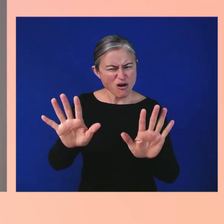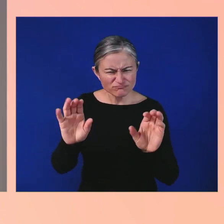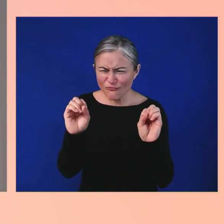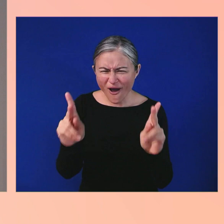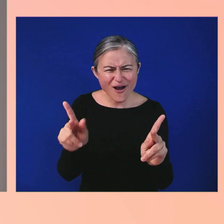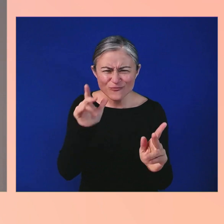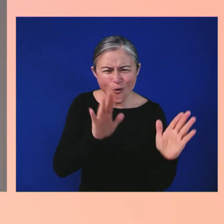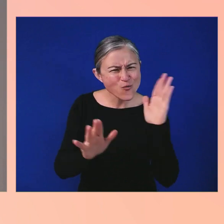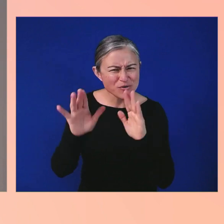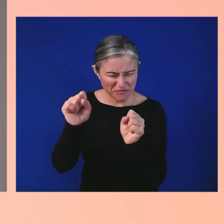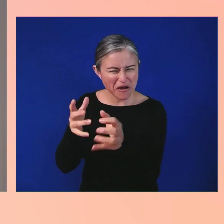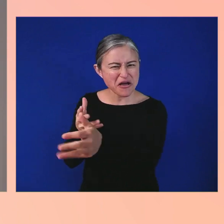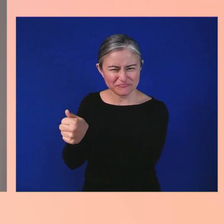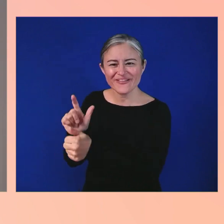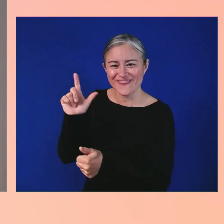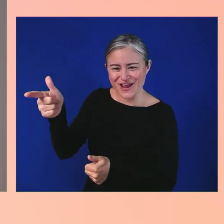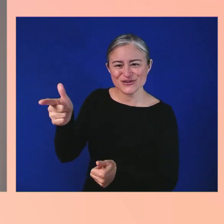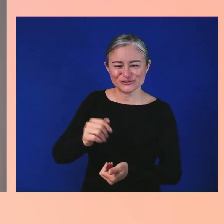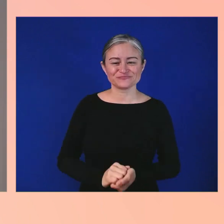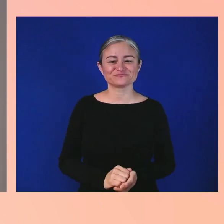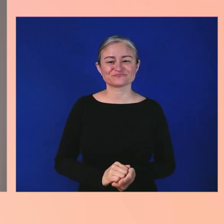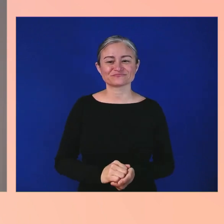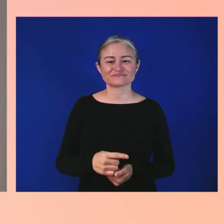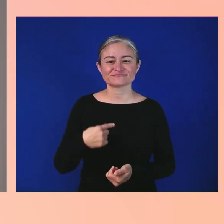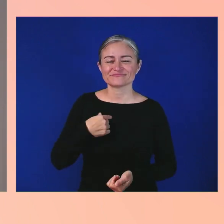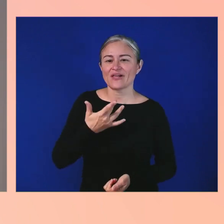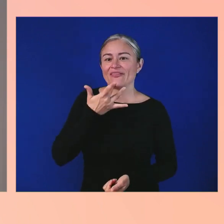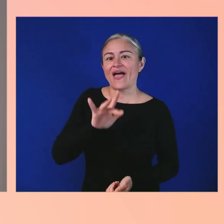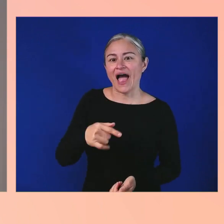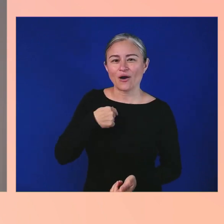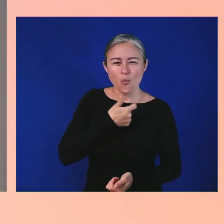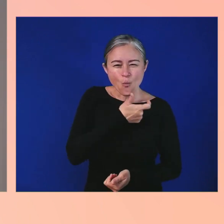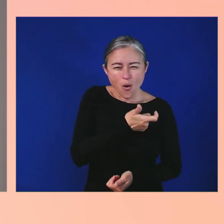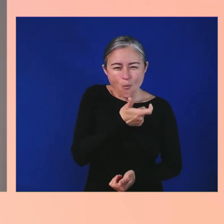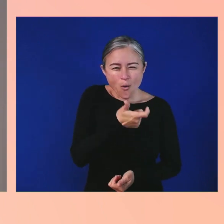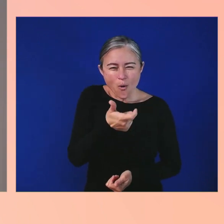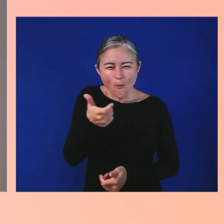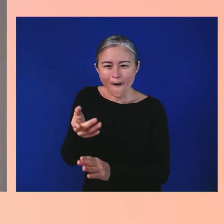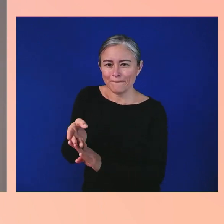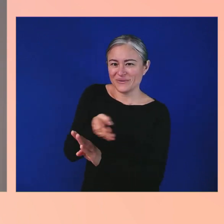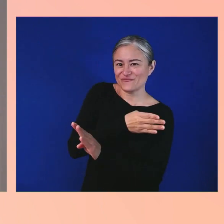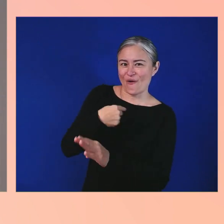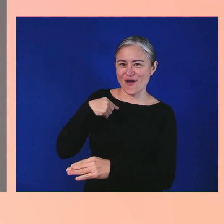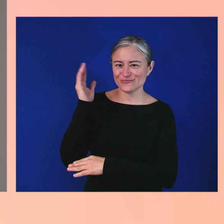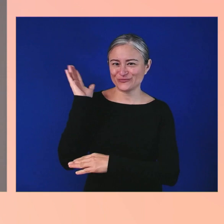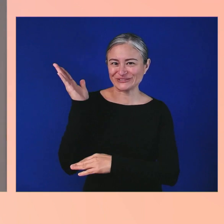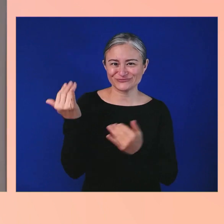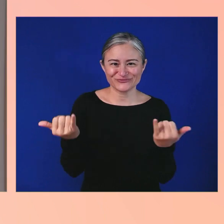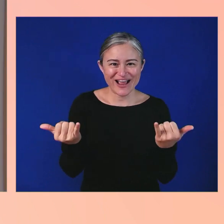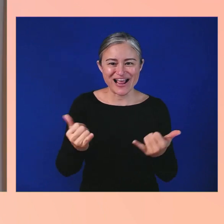before coming on stage today, but I will be watching the rest this weekend. Now, one of the unique things about